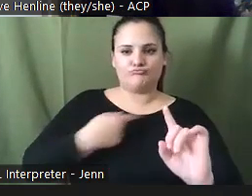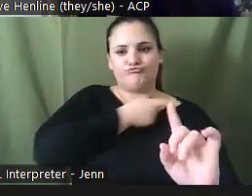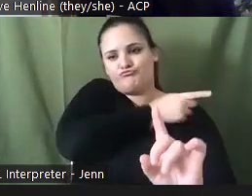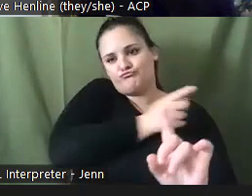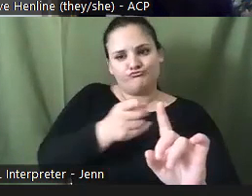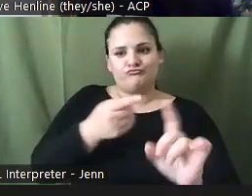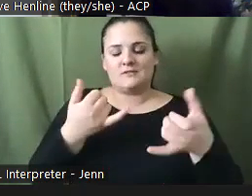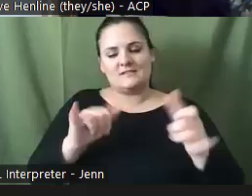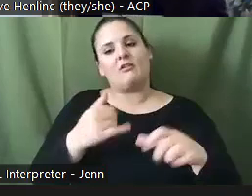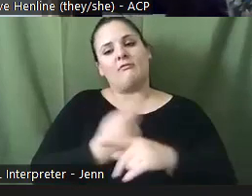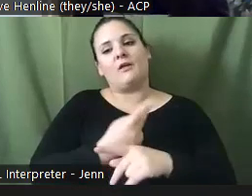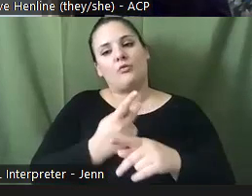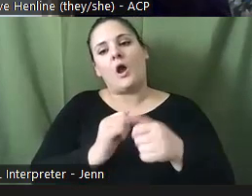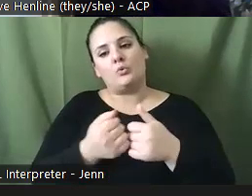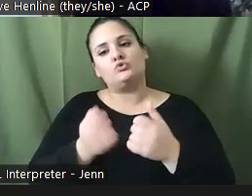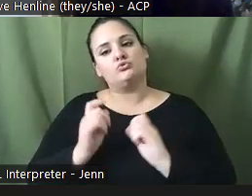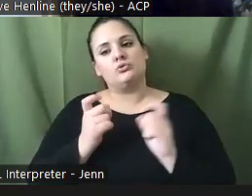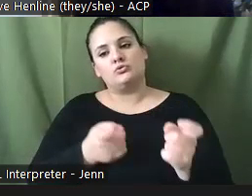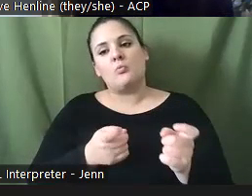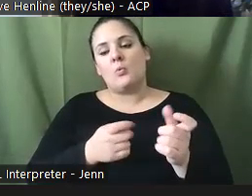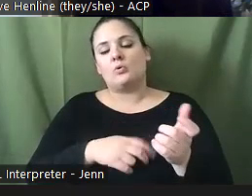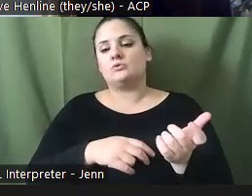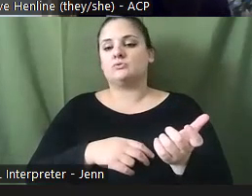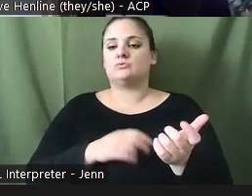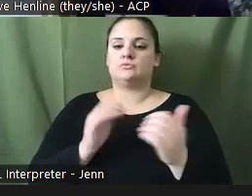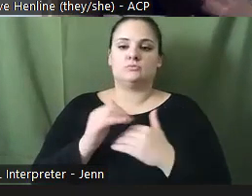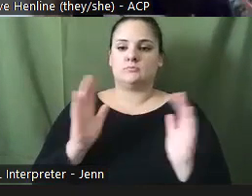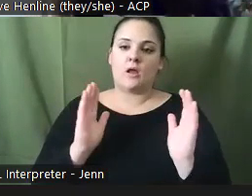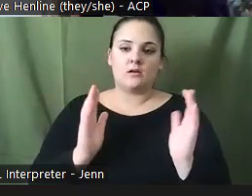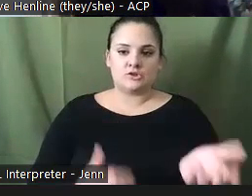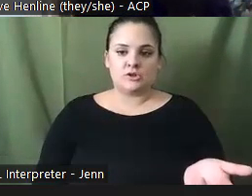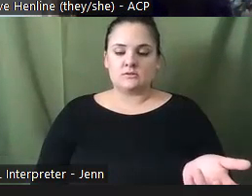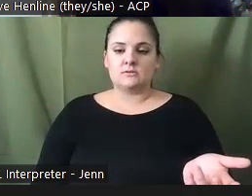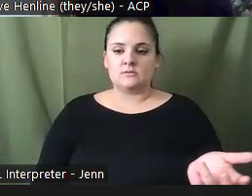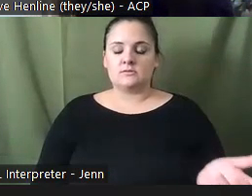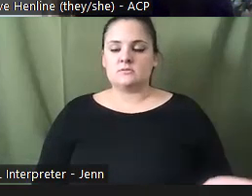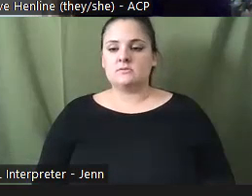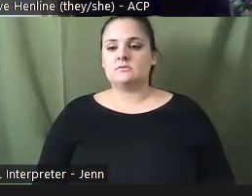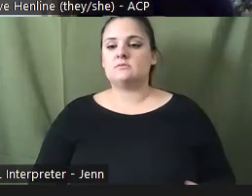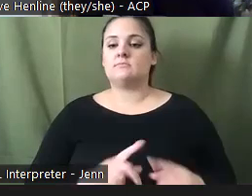a part of well, one receiving packages, but also just the the regular world around them.